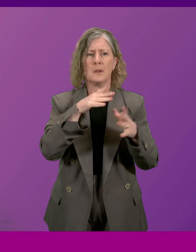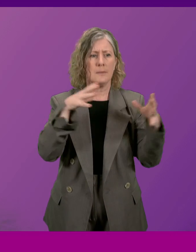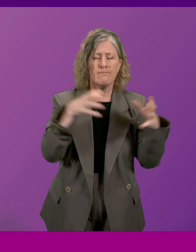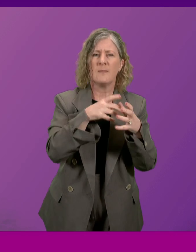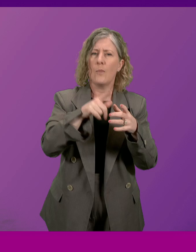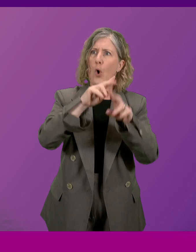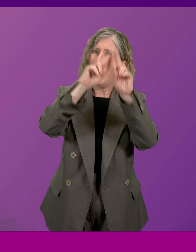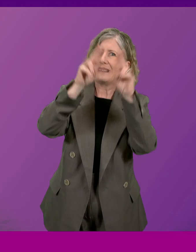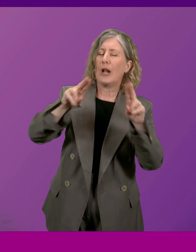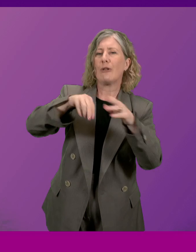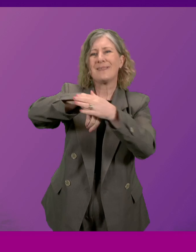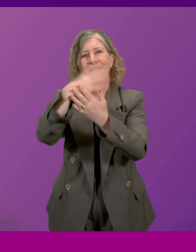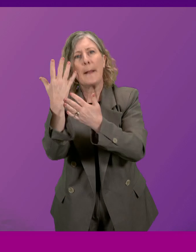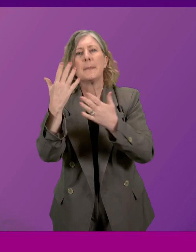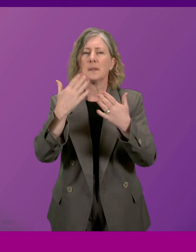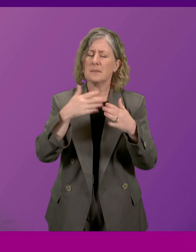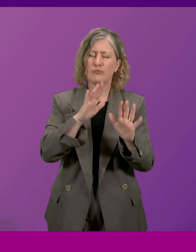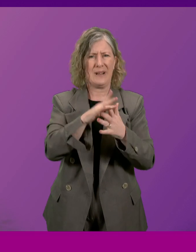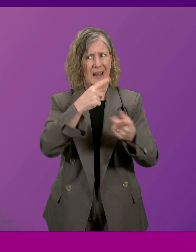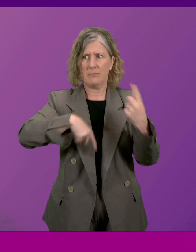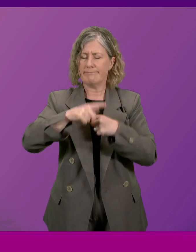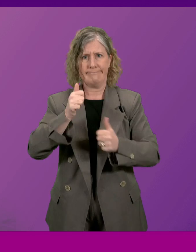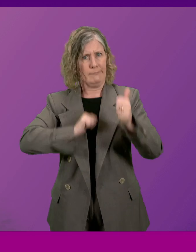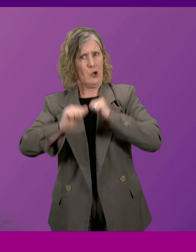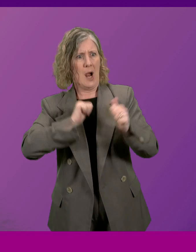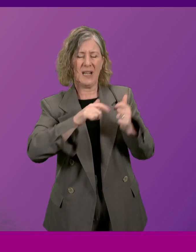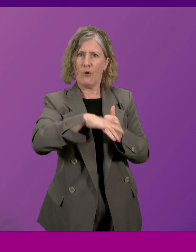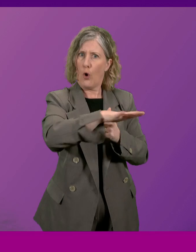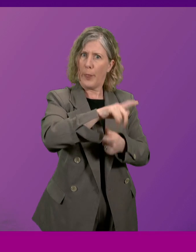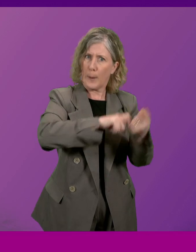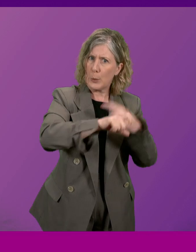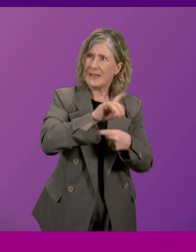East Kilbride. It has been a source of great pride in that community and across Scotland.